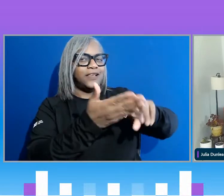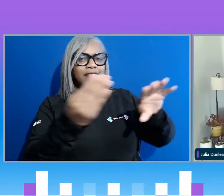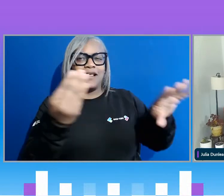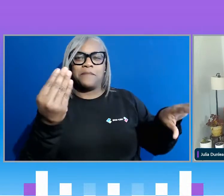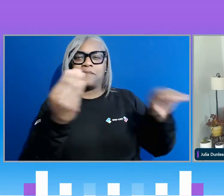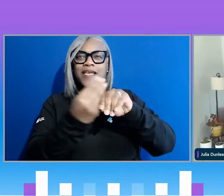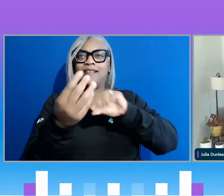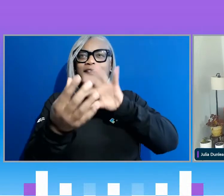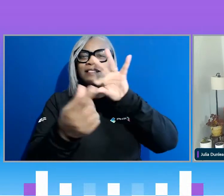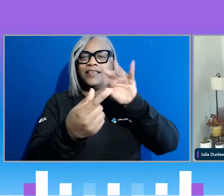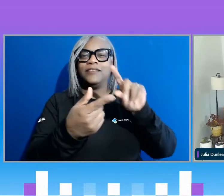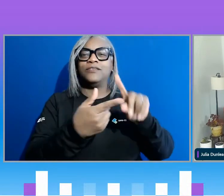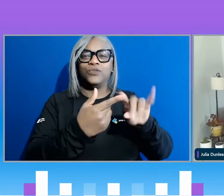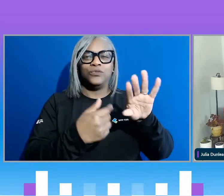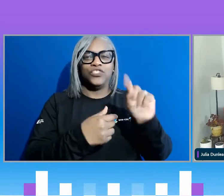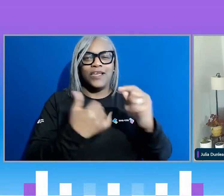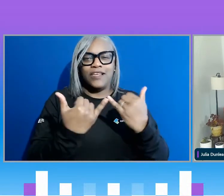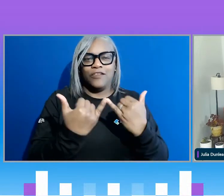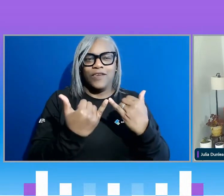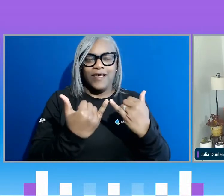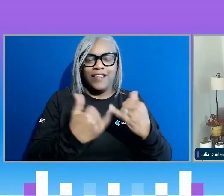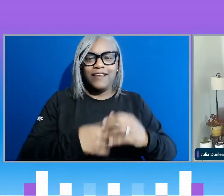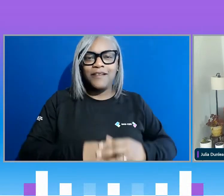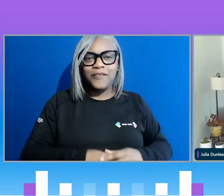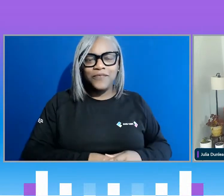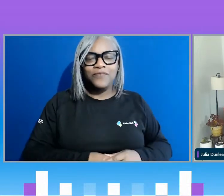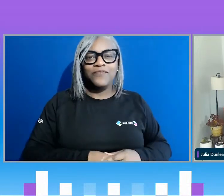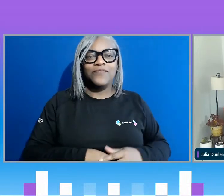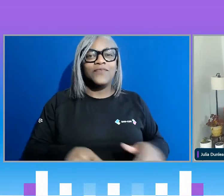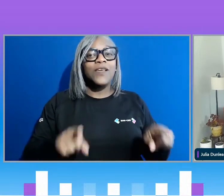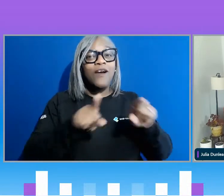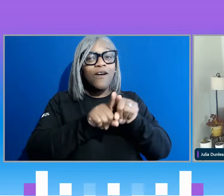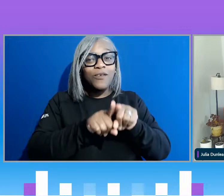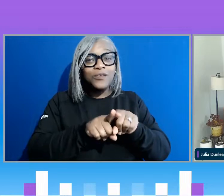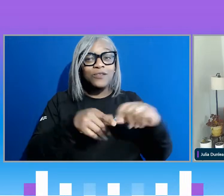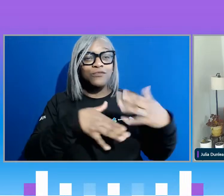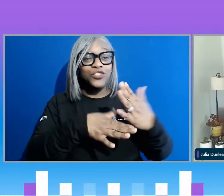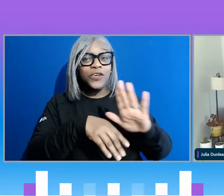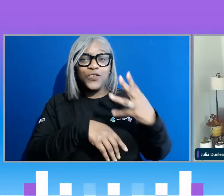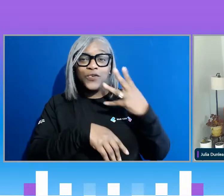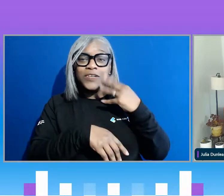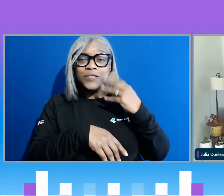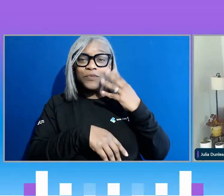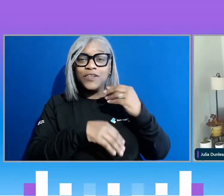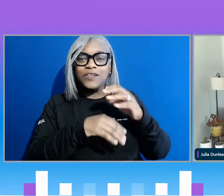link in the chat right now and